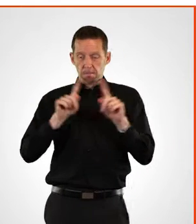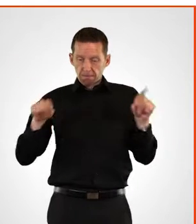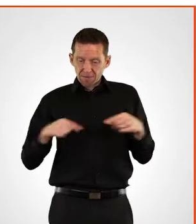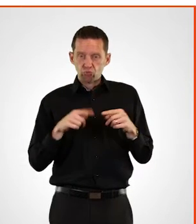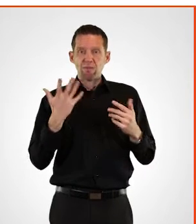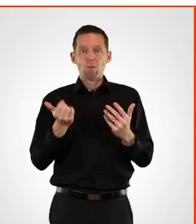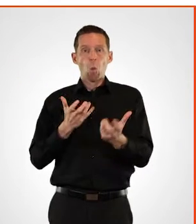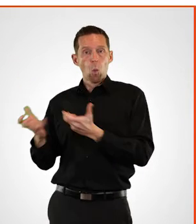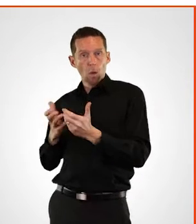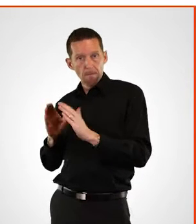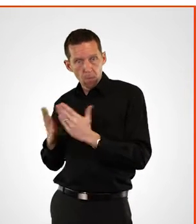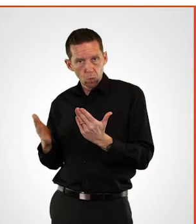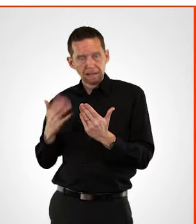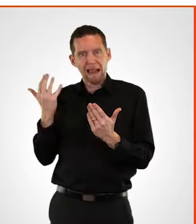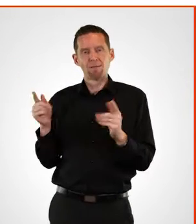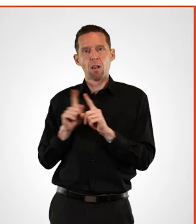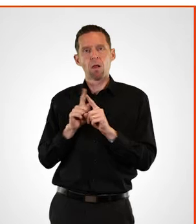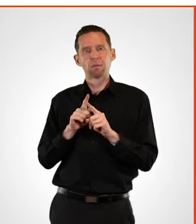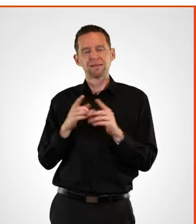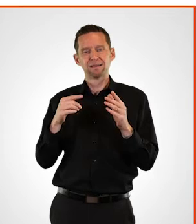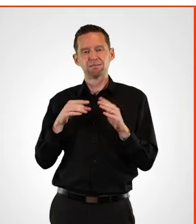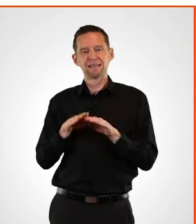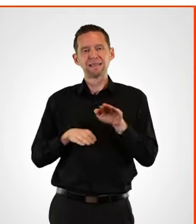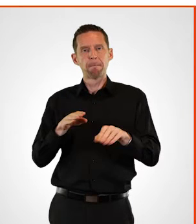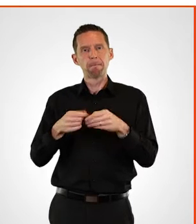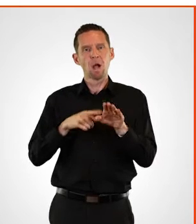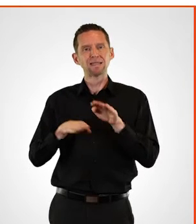they have cookbooks, and they have step-by-step directions